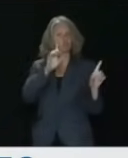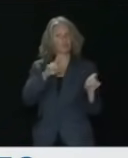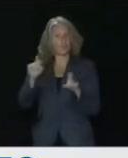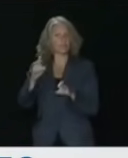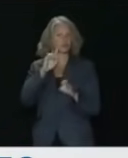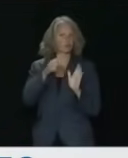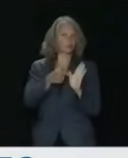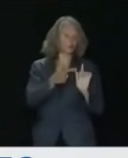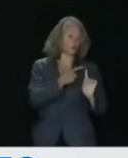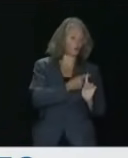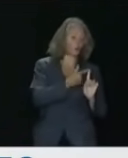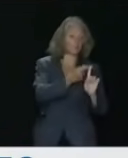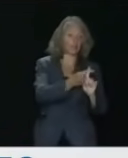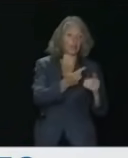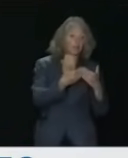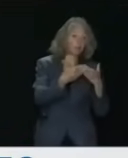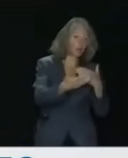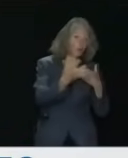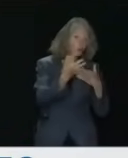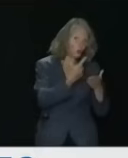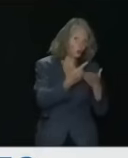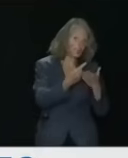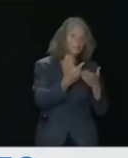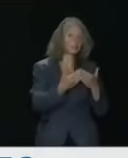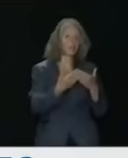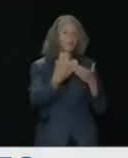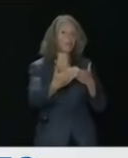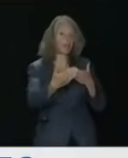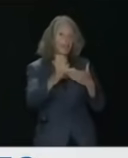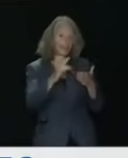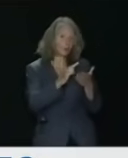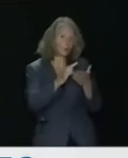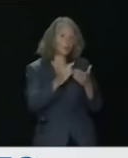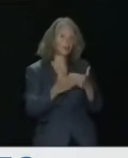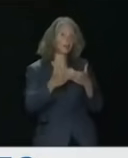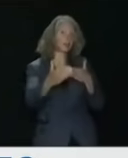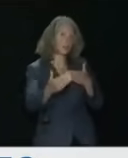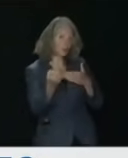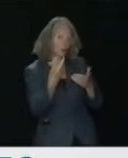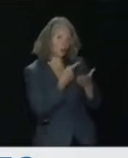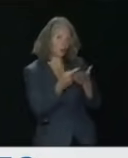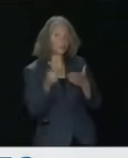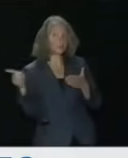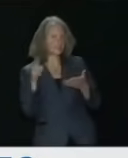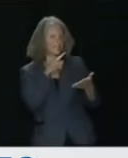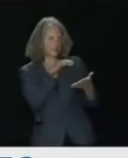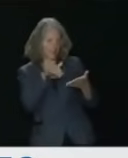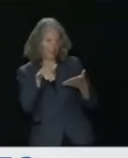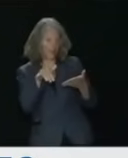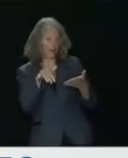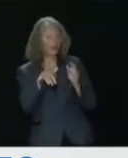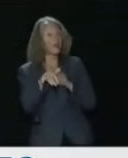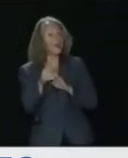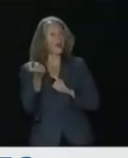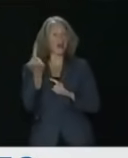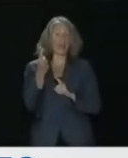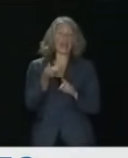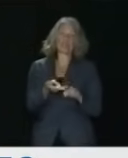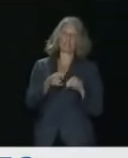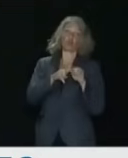OVER A SERIES OF DIFFERENT KIND OF INTERVALS, FOUR WEEK, EIGHT TO TWELVE WEEK, FOR EXAMPLE.